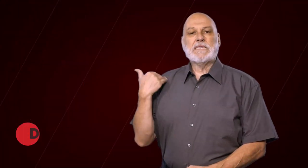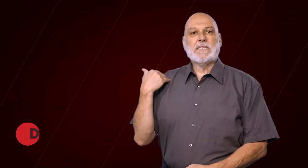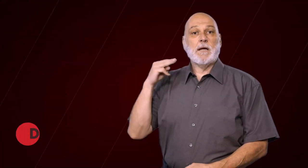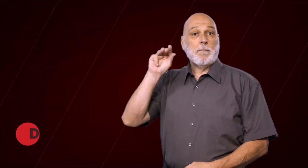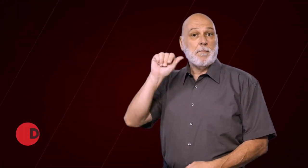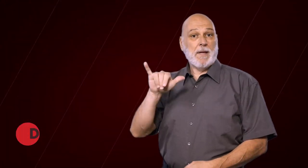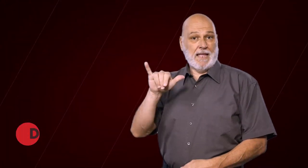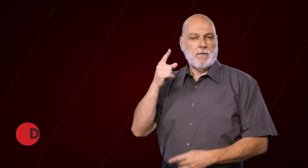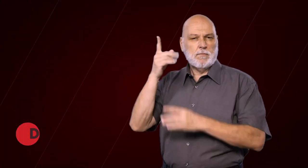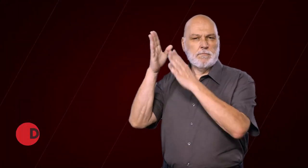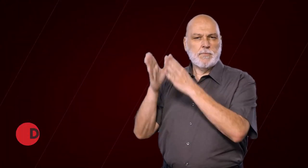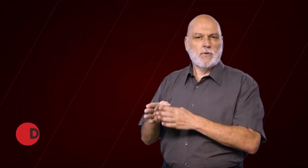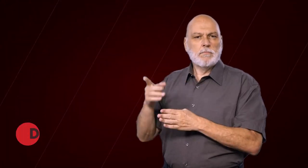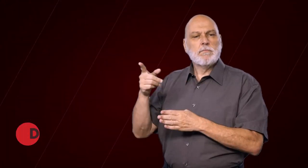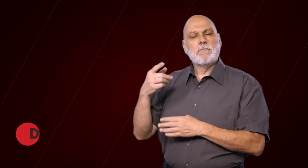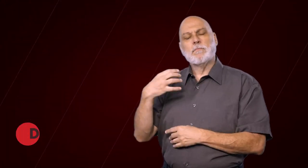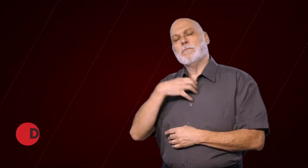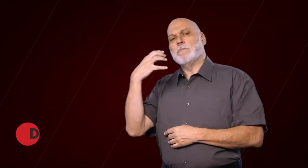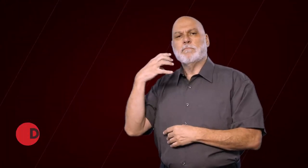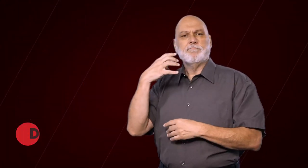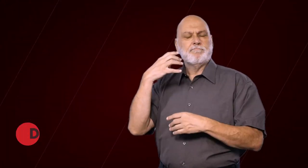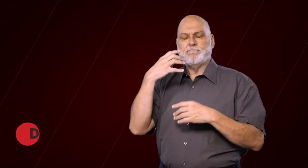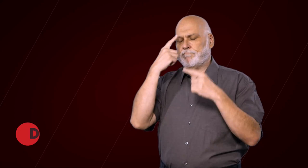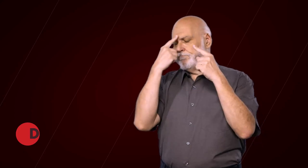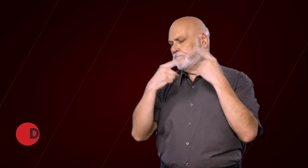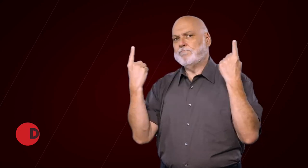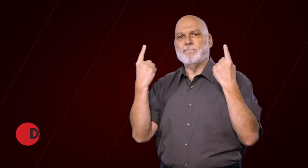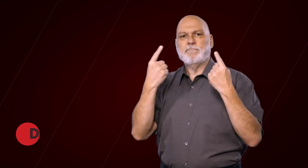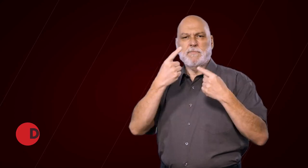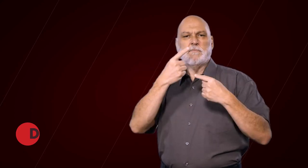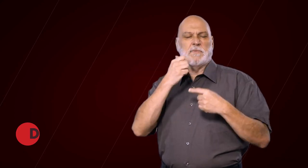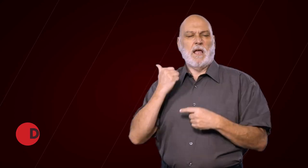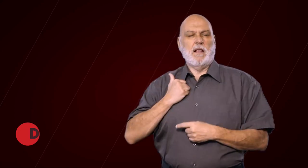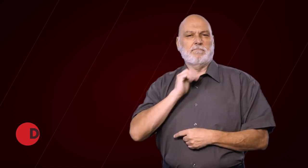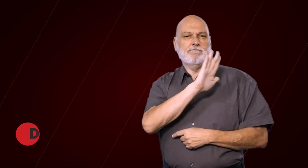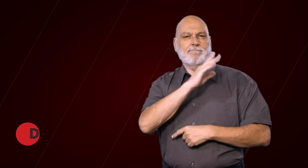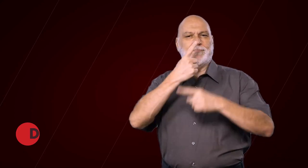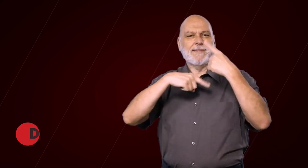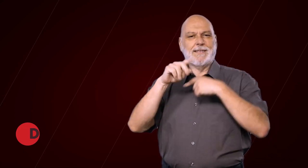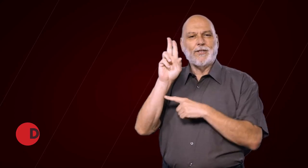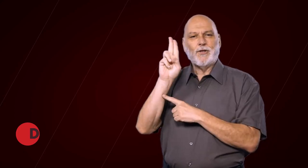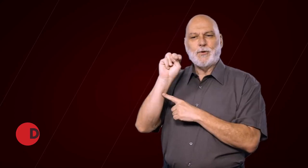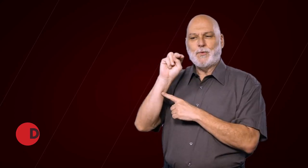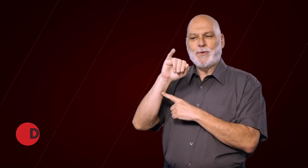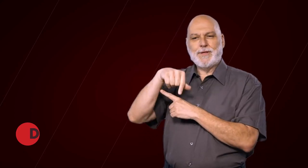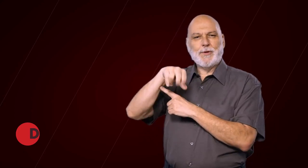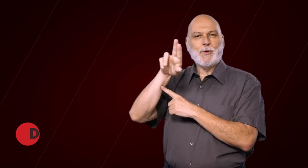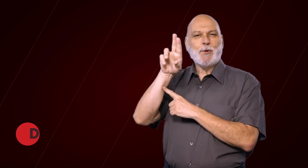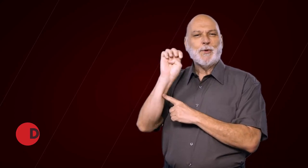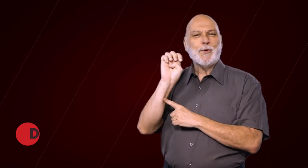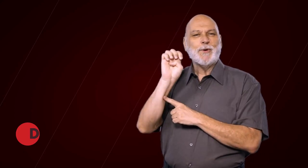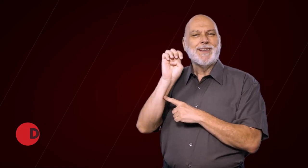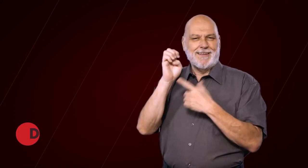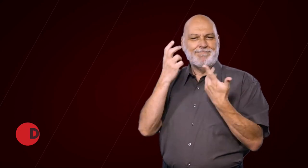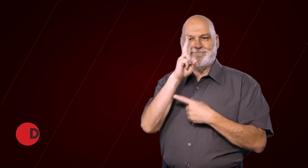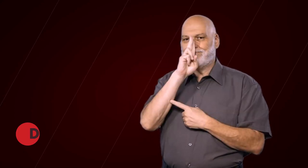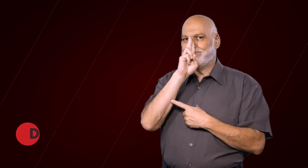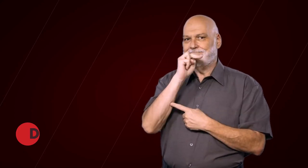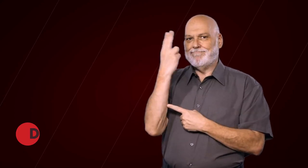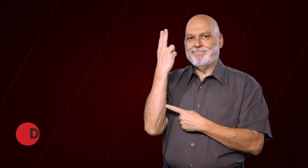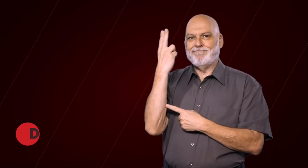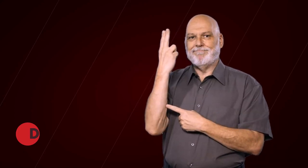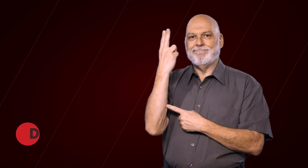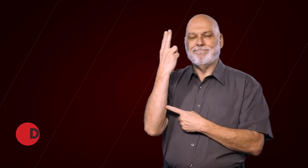[Anselmo]: In May, one person objected to the Canadian sign for “unique”.